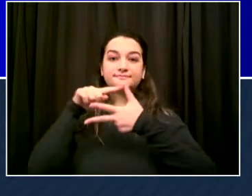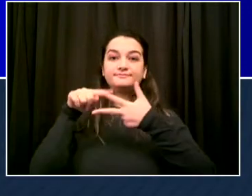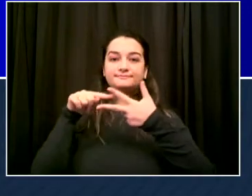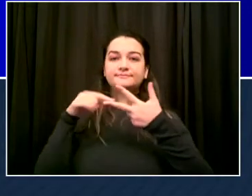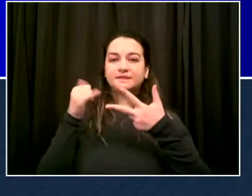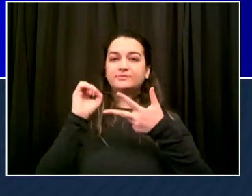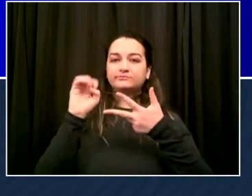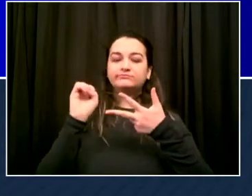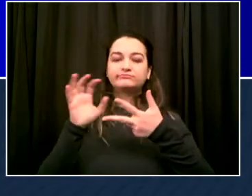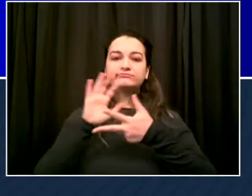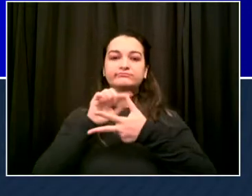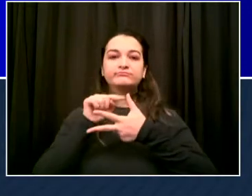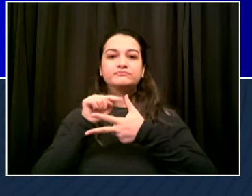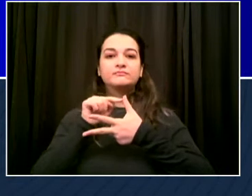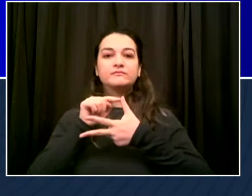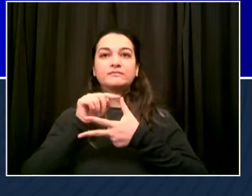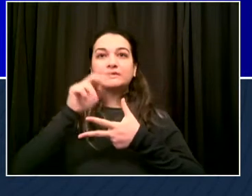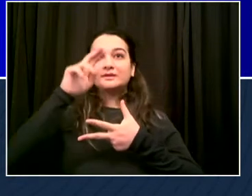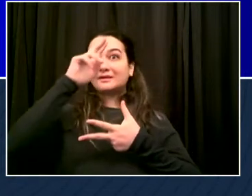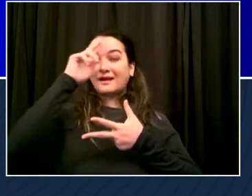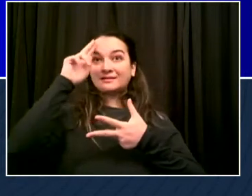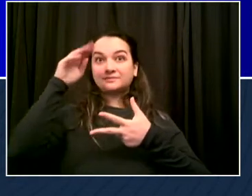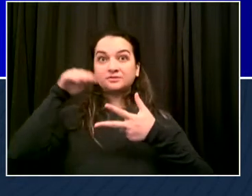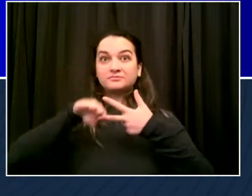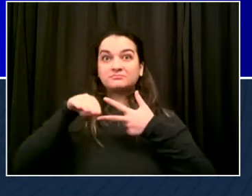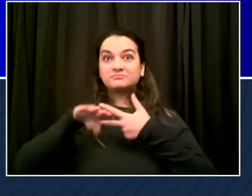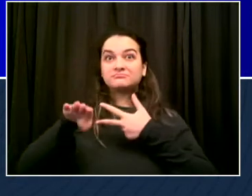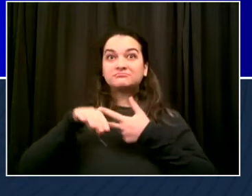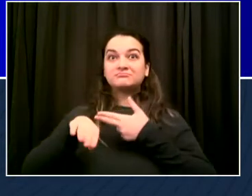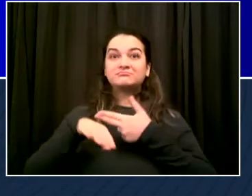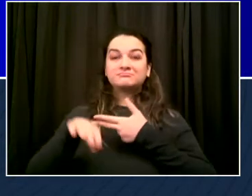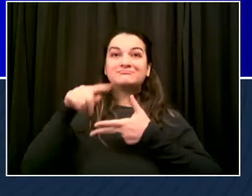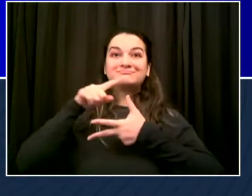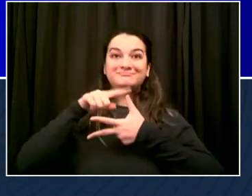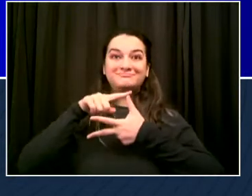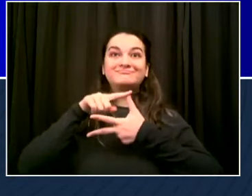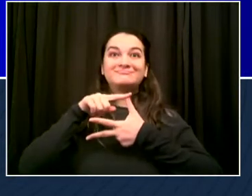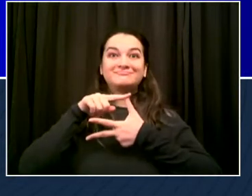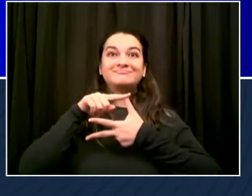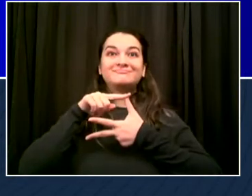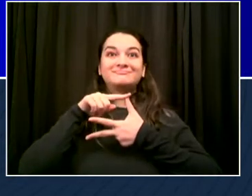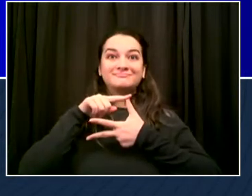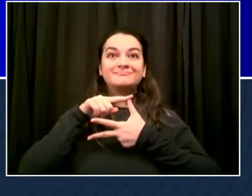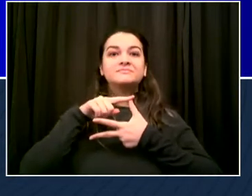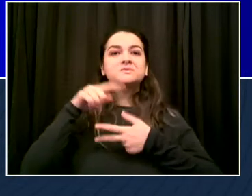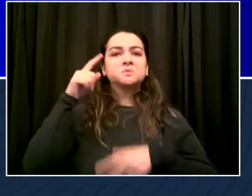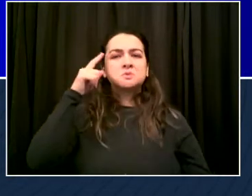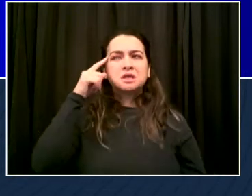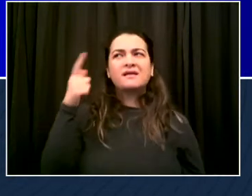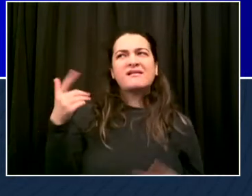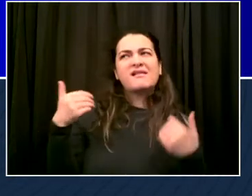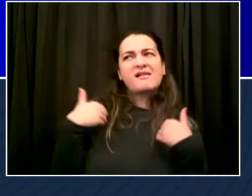TO MOVE FORWARD AS A CITY AND THE NATION. WAS GO OVER TODAY'S INDICATORS.